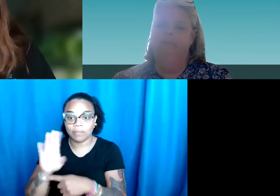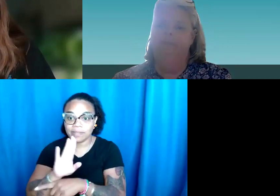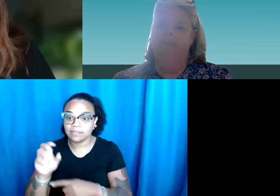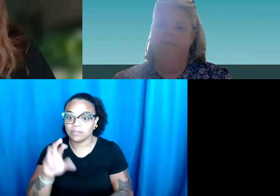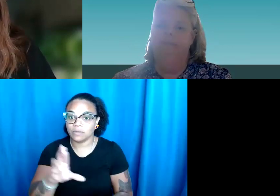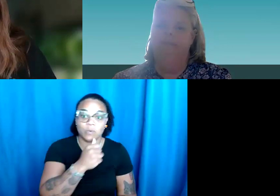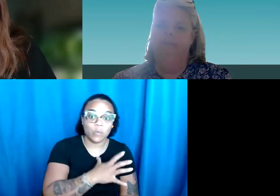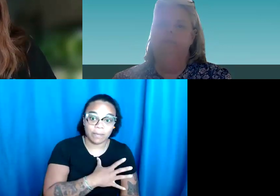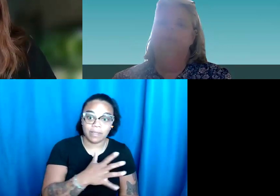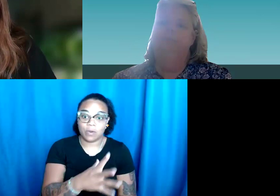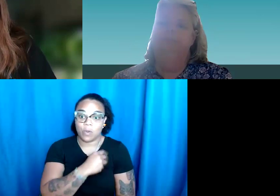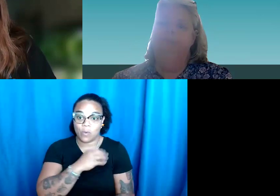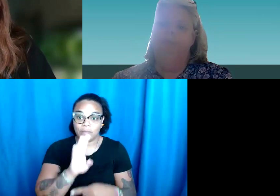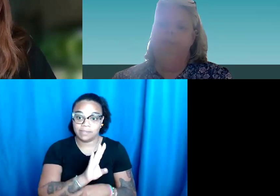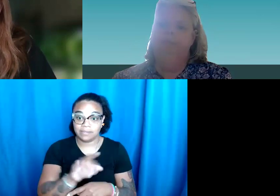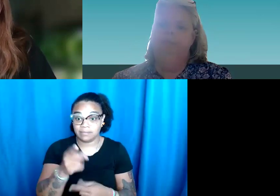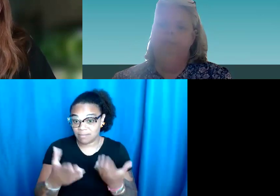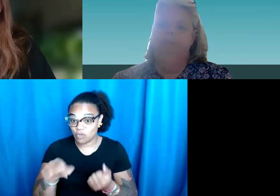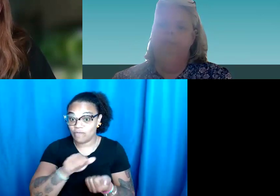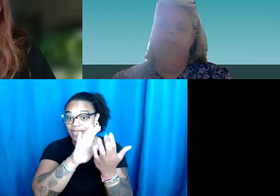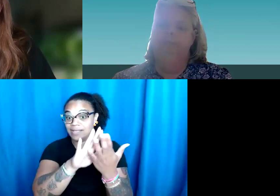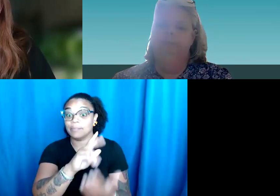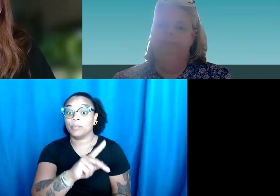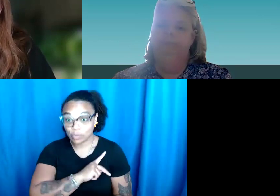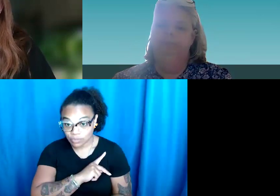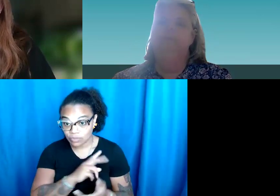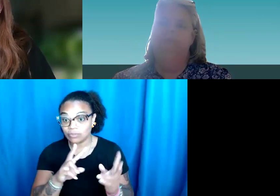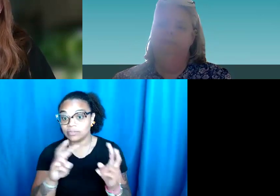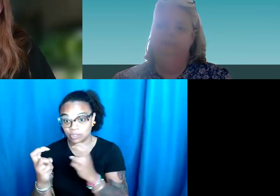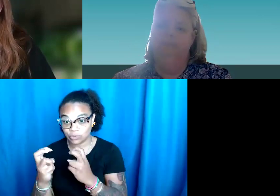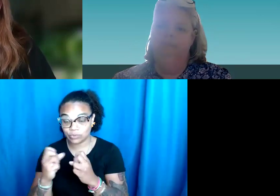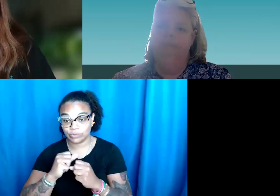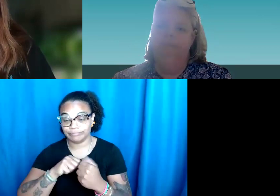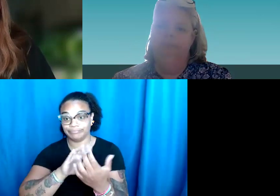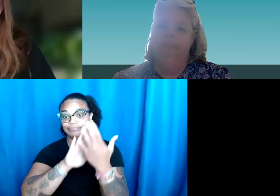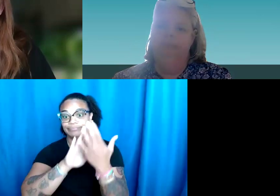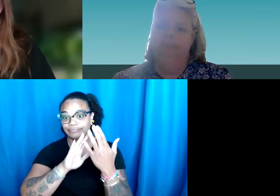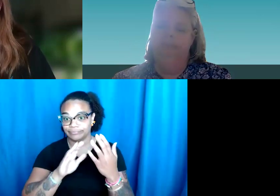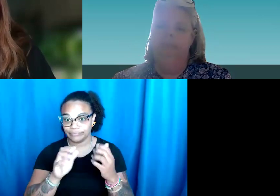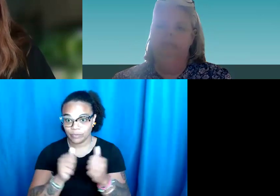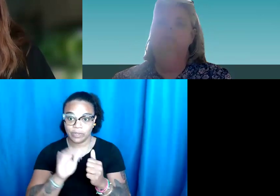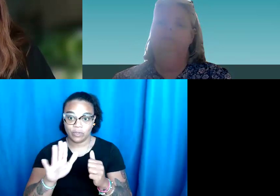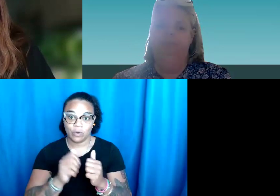face personal issues, you know, with starting up what you are trying to do or with access